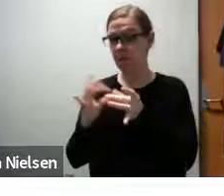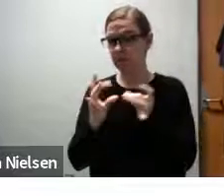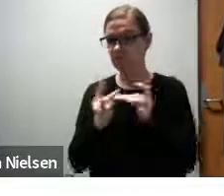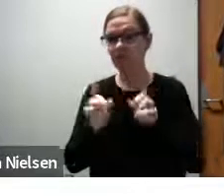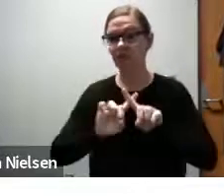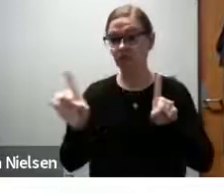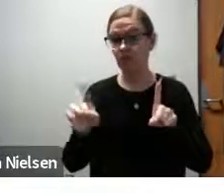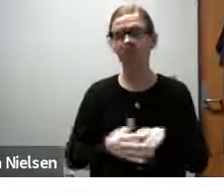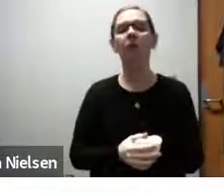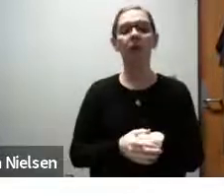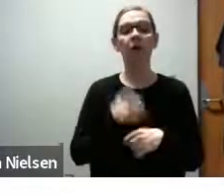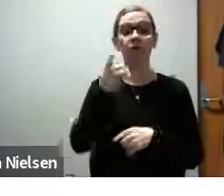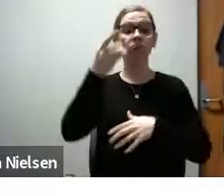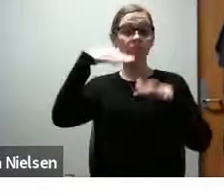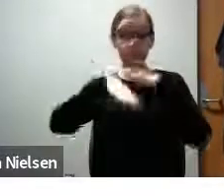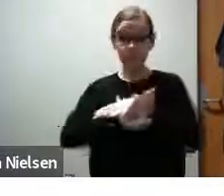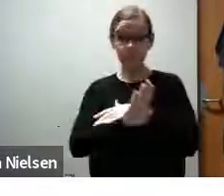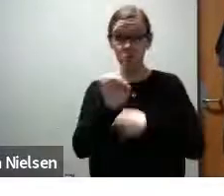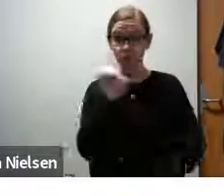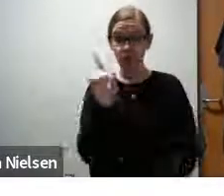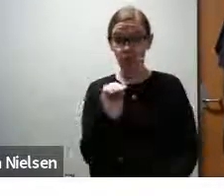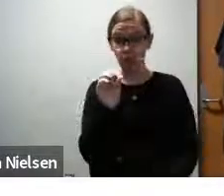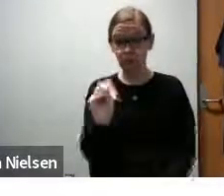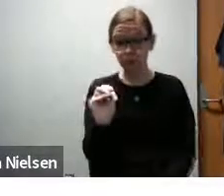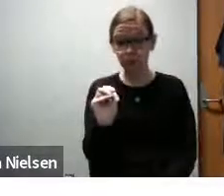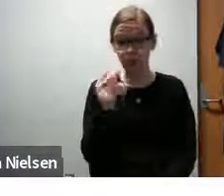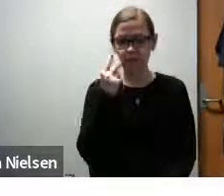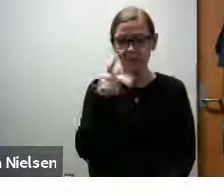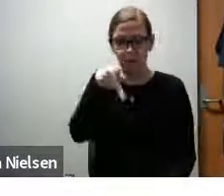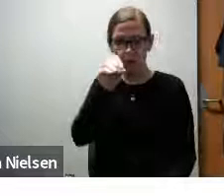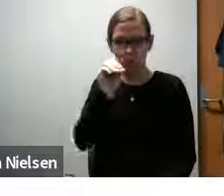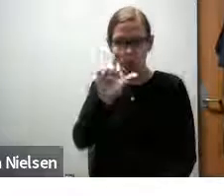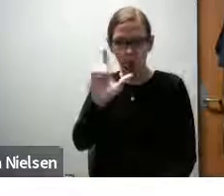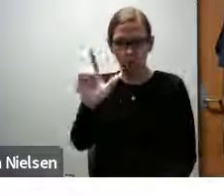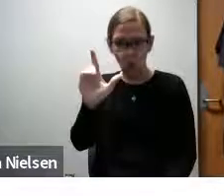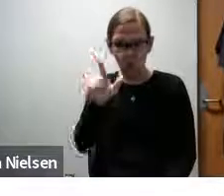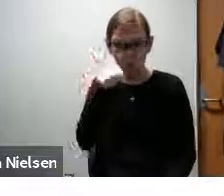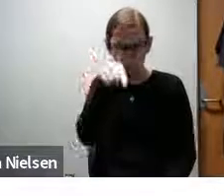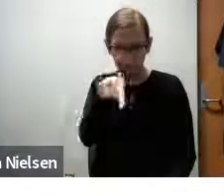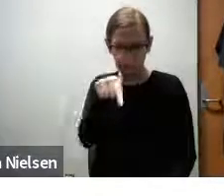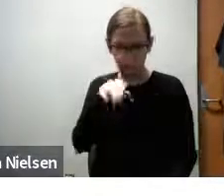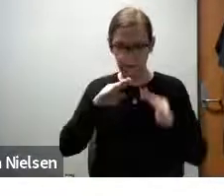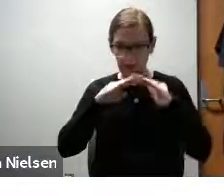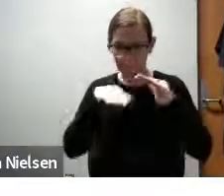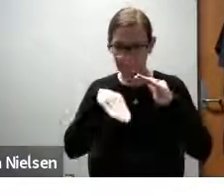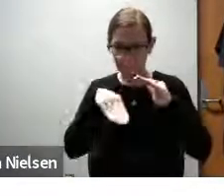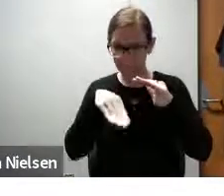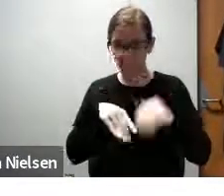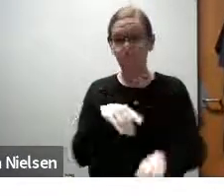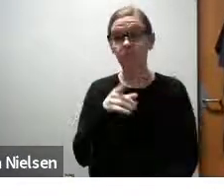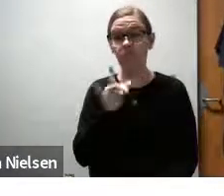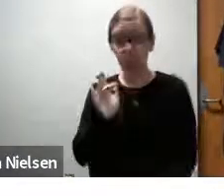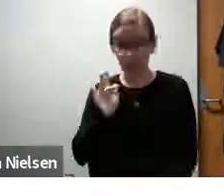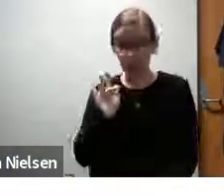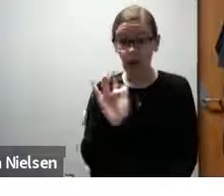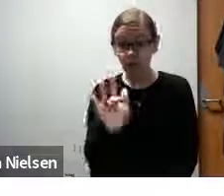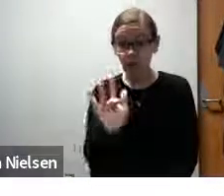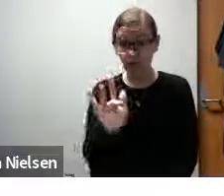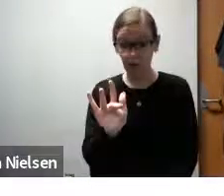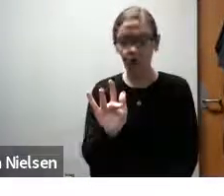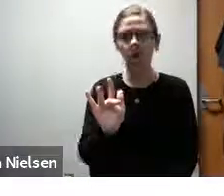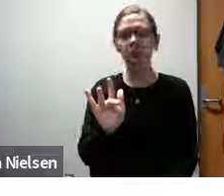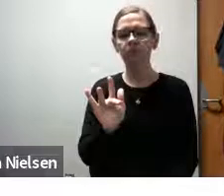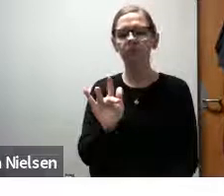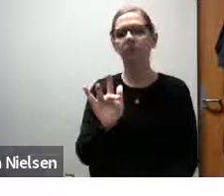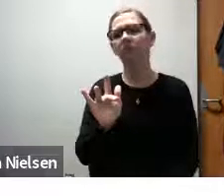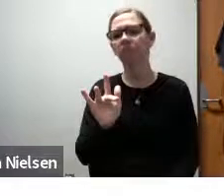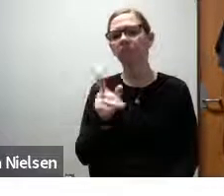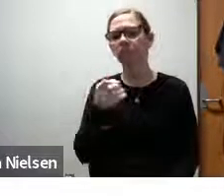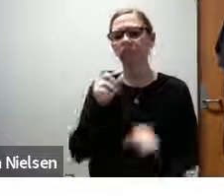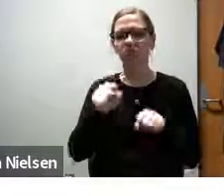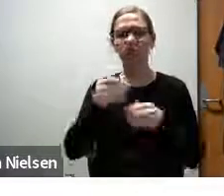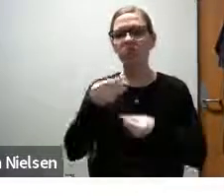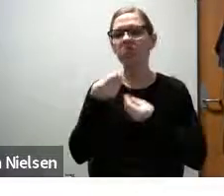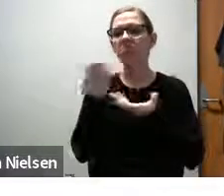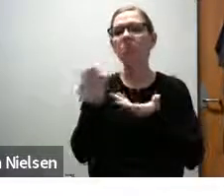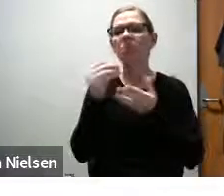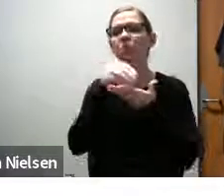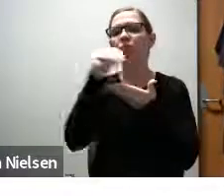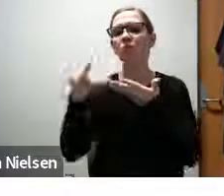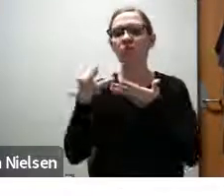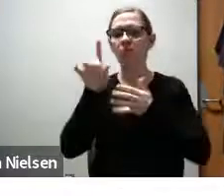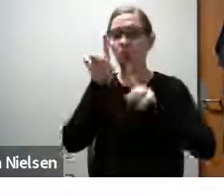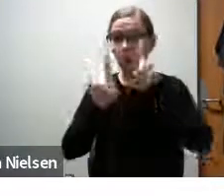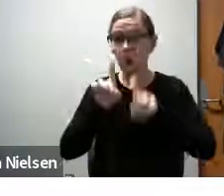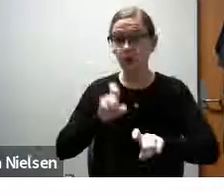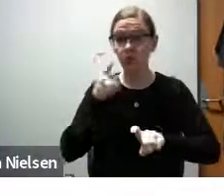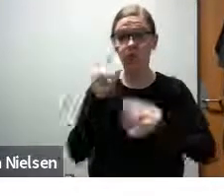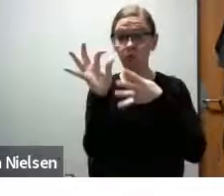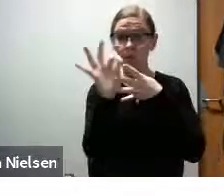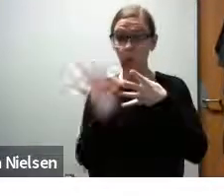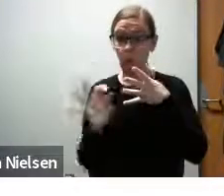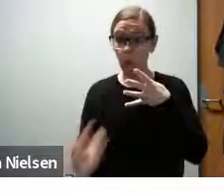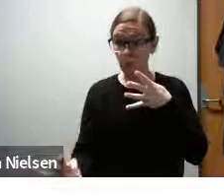Into zoom you see the poll feature down here at the bottom. So we have our polls down here so you can click on that button and you can give the students, multiple choice questions. Um, I don't use polls as often this year.